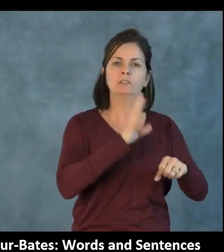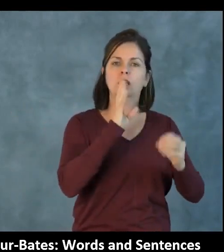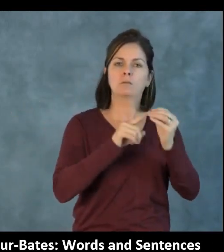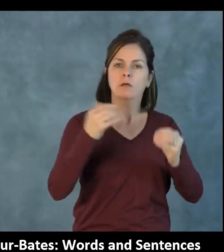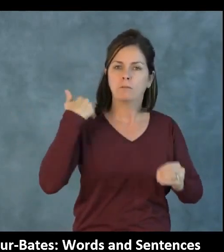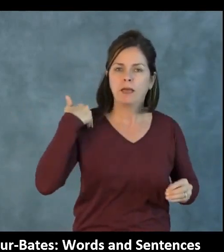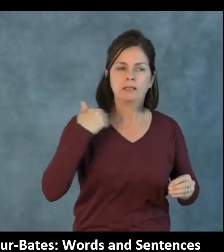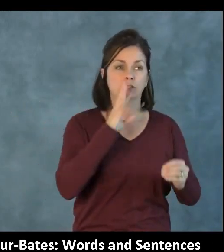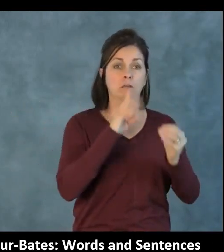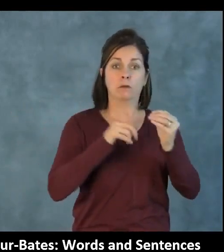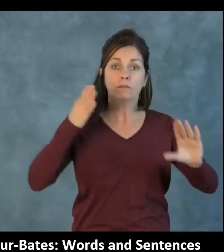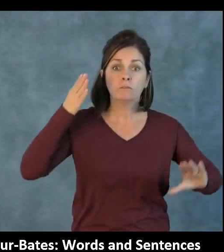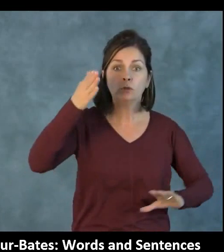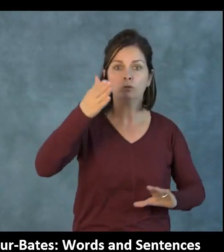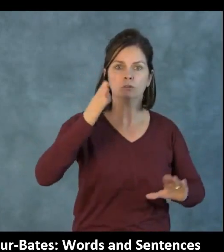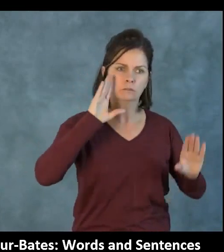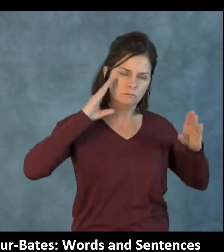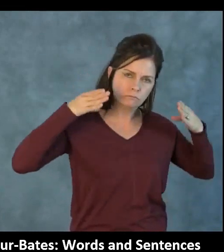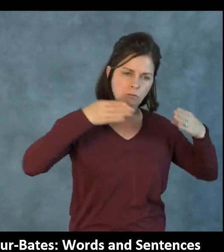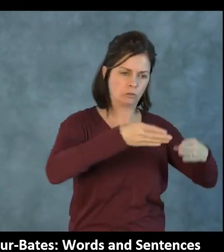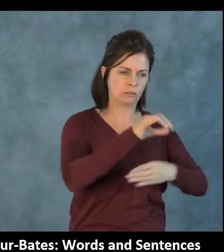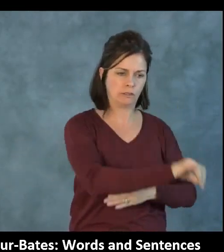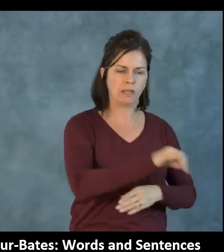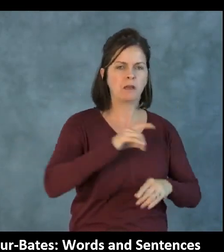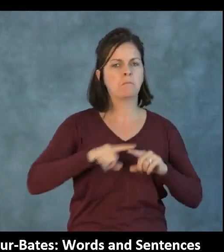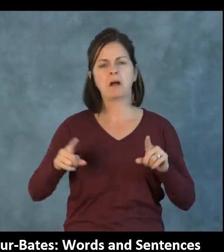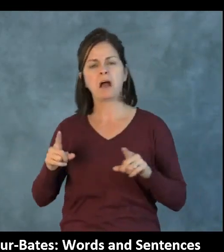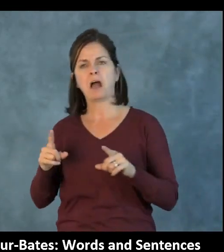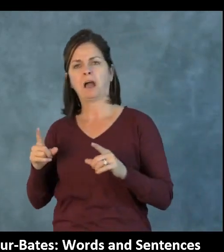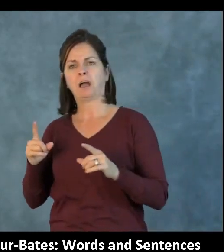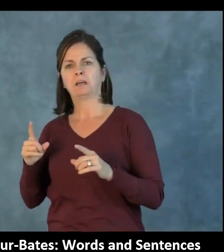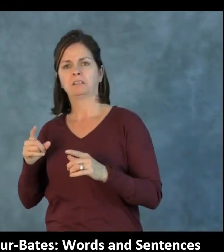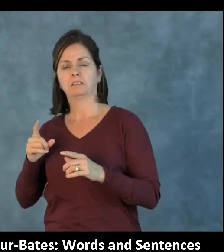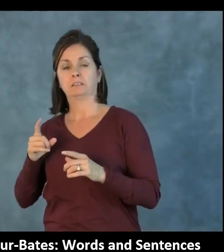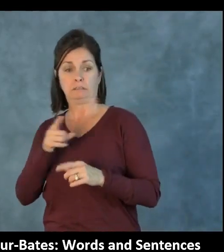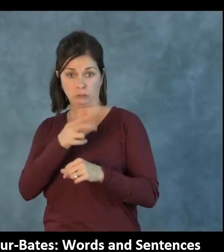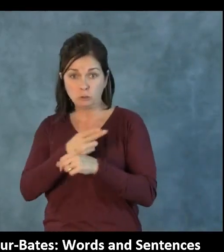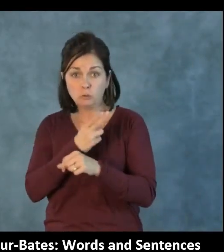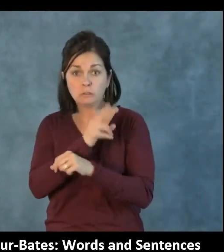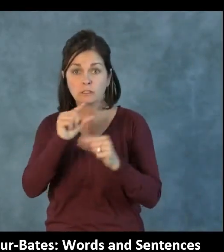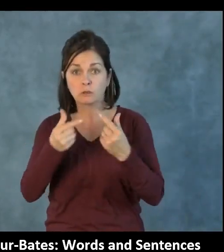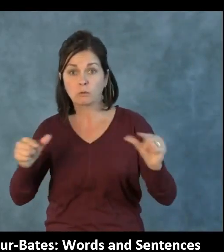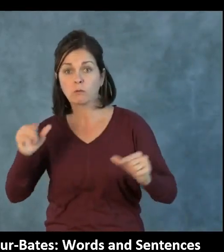but not necessarily being worried whether she's using the grammatical markers that indicate the past